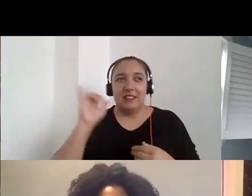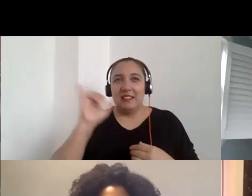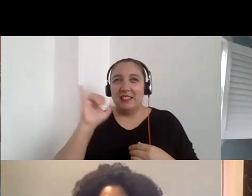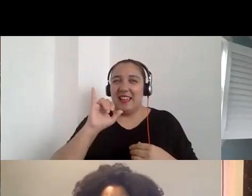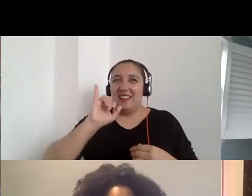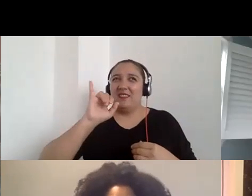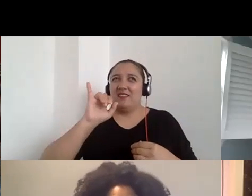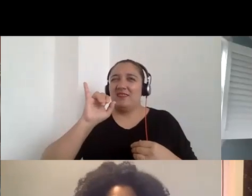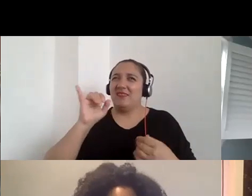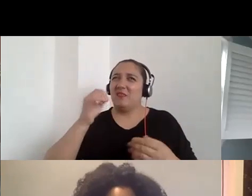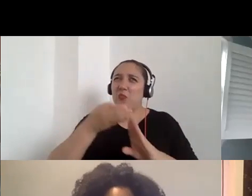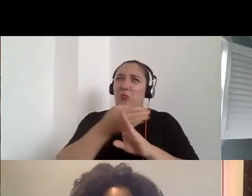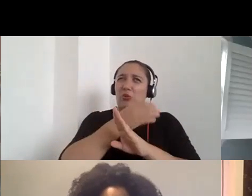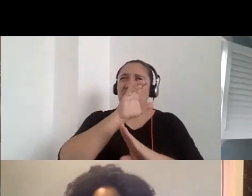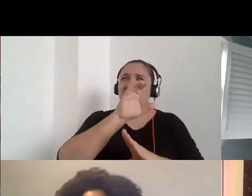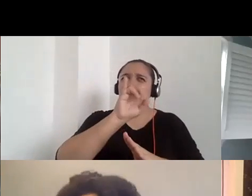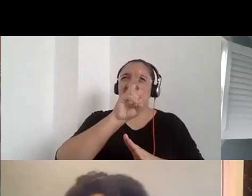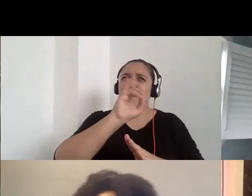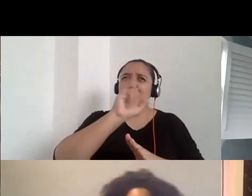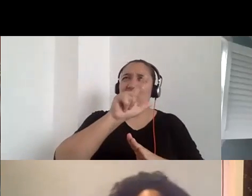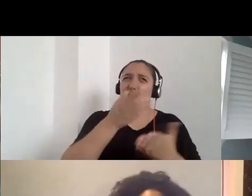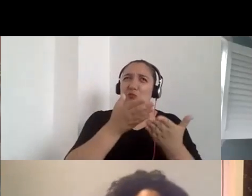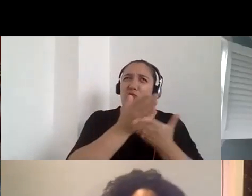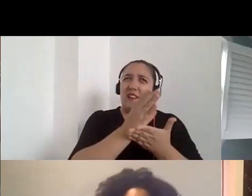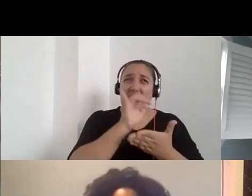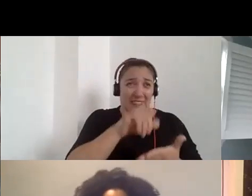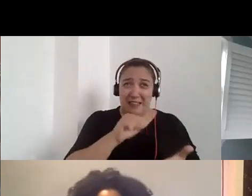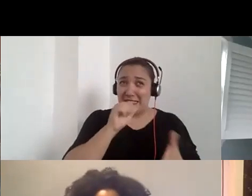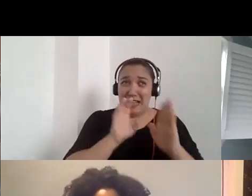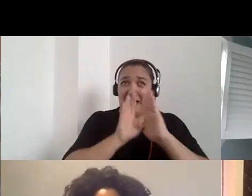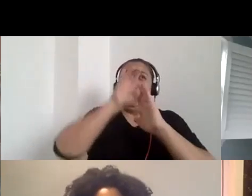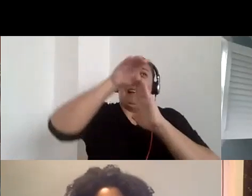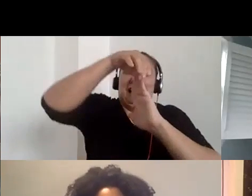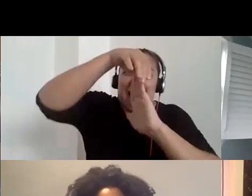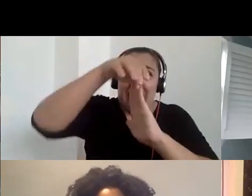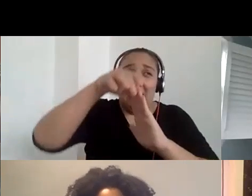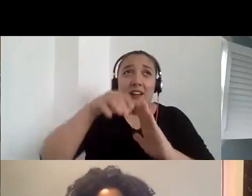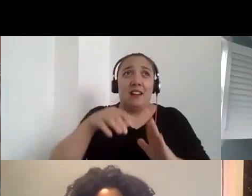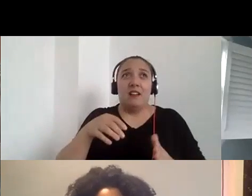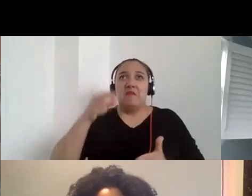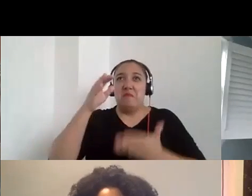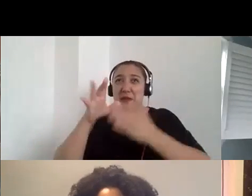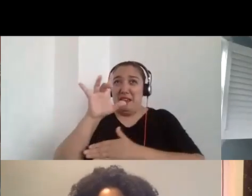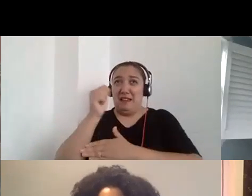Was the 1800s at an apex? Was the bringing of African people to United States at an apex?